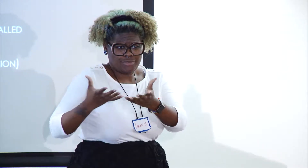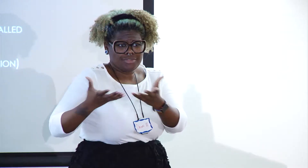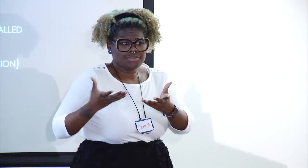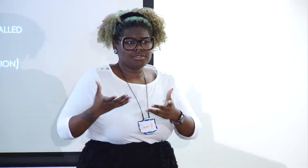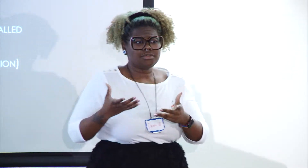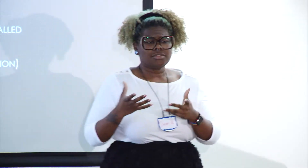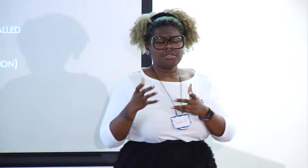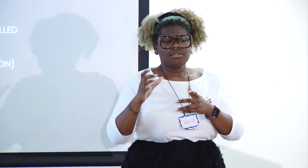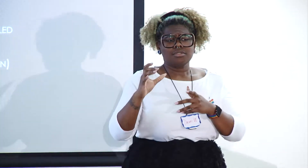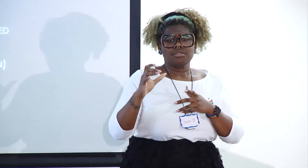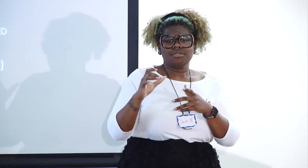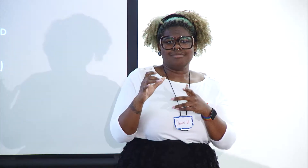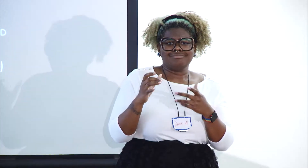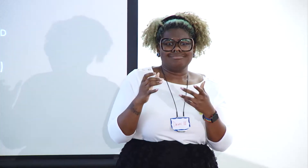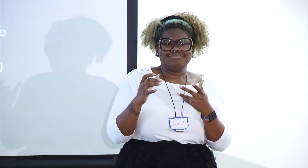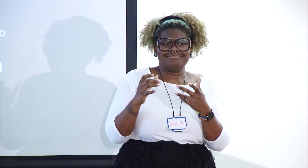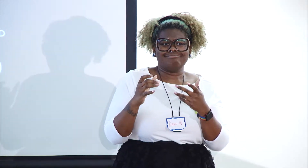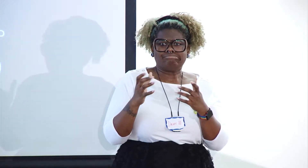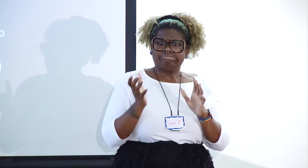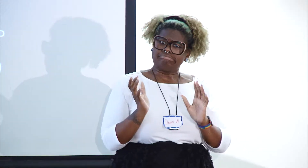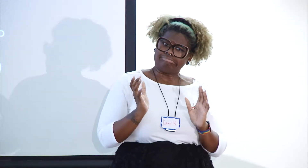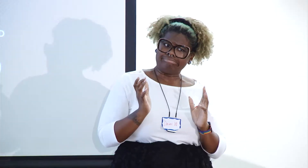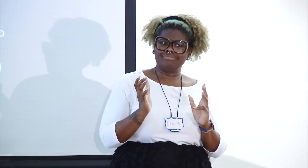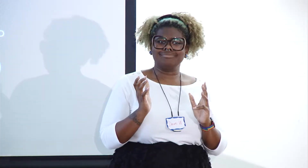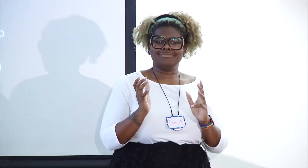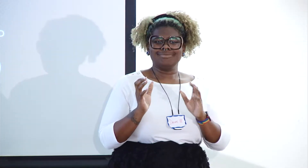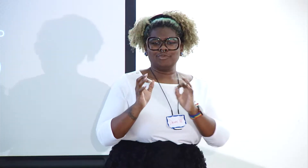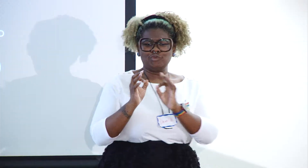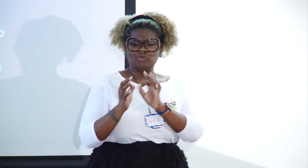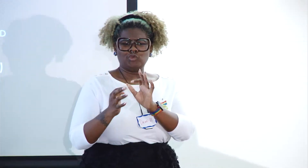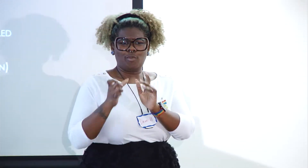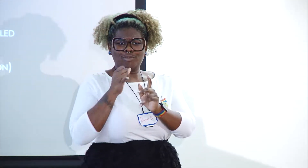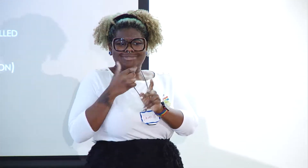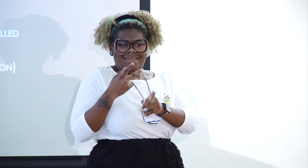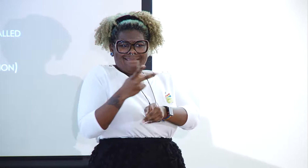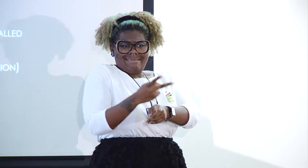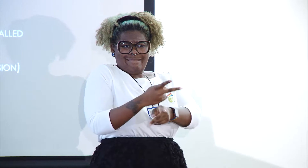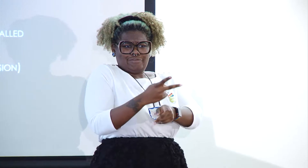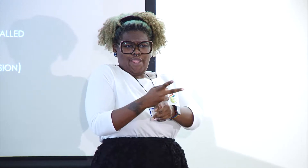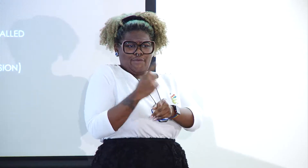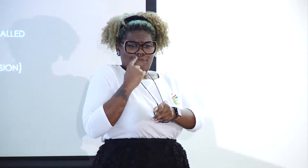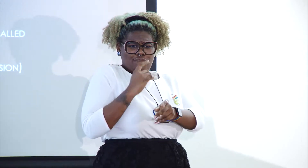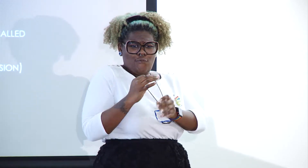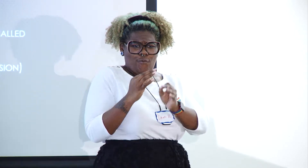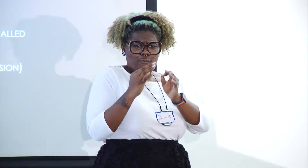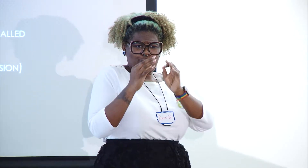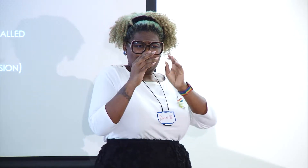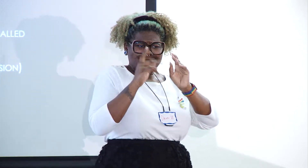will try to hand the paperwork to the interpreter. Ooh, that's not quite appropriate.